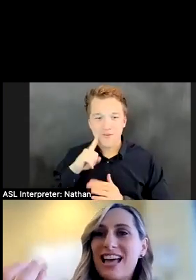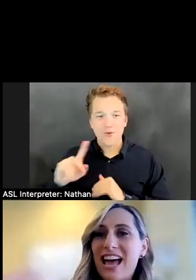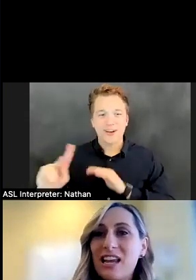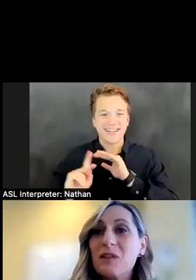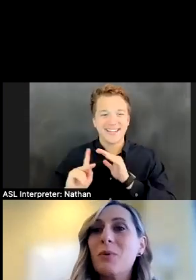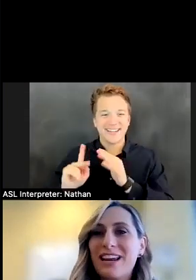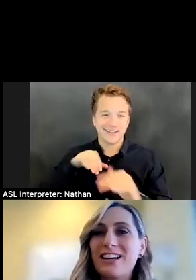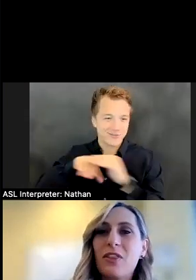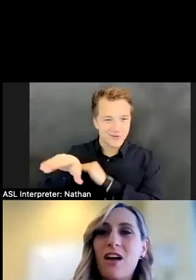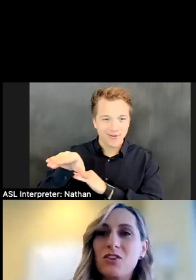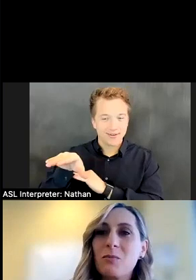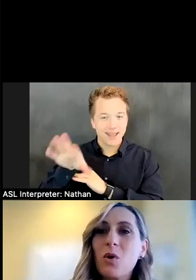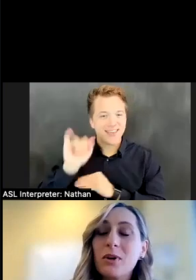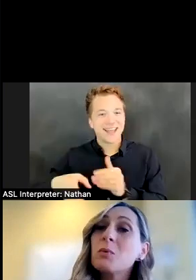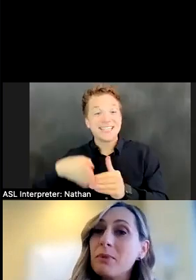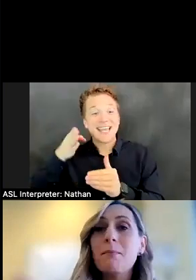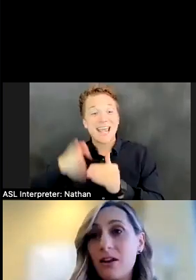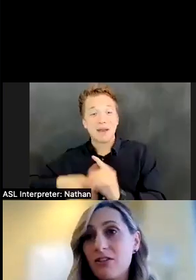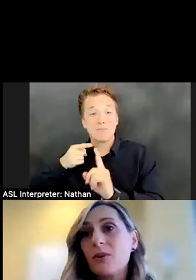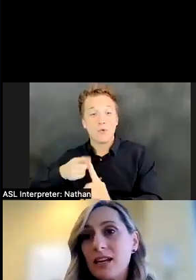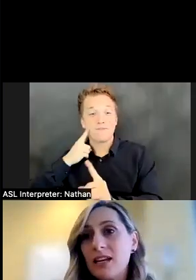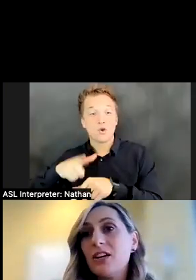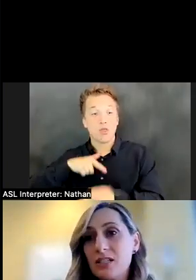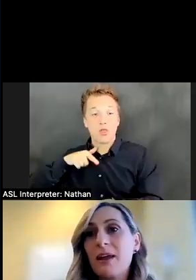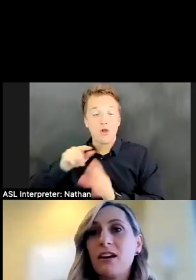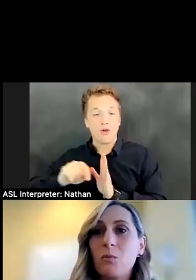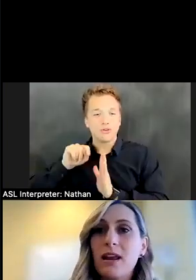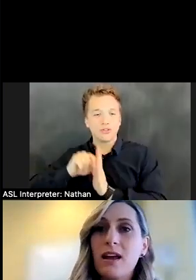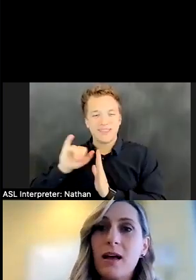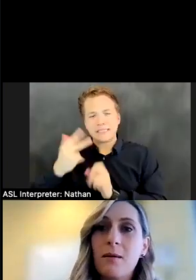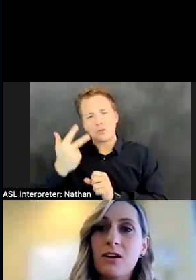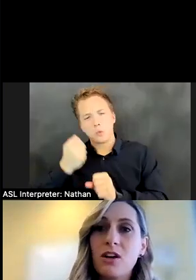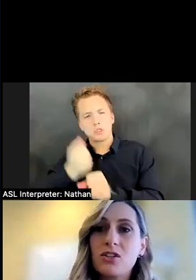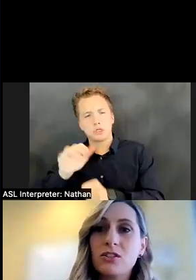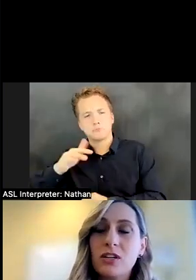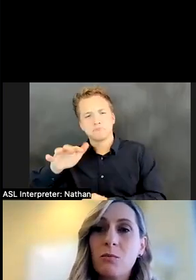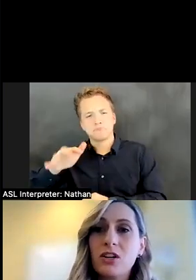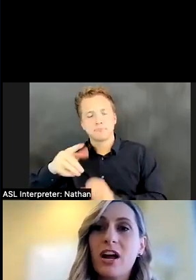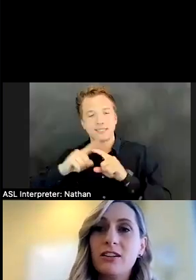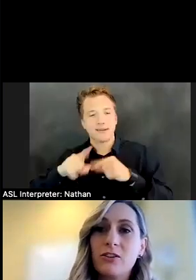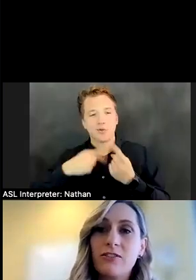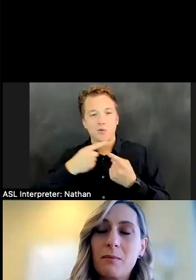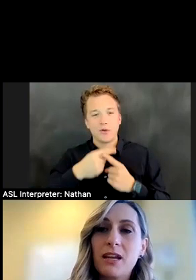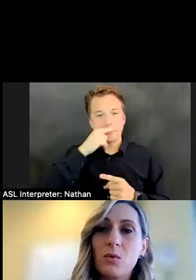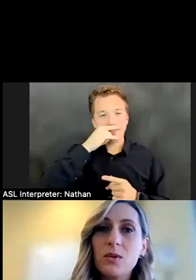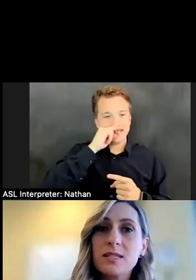That's that end point for a long-term goal, which would be about a three year, depending on when a child or a family enrolls.